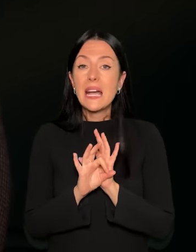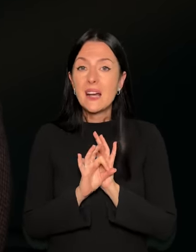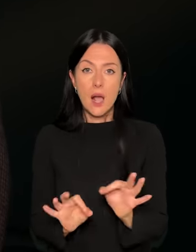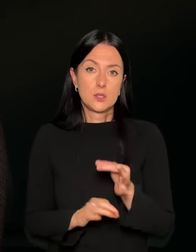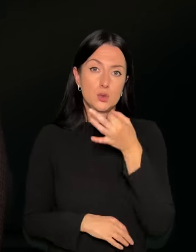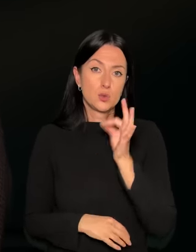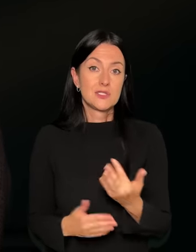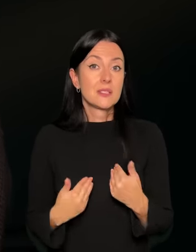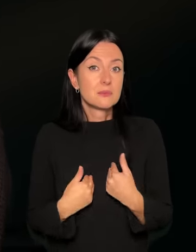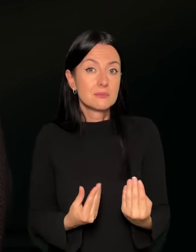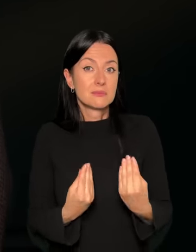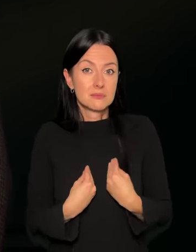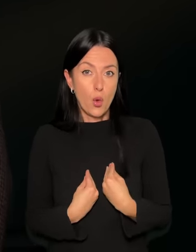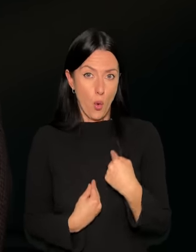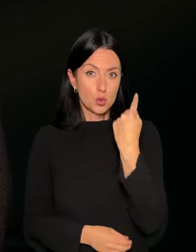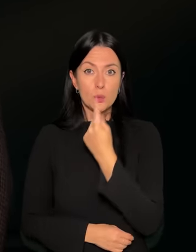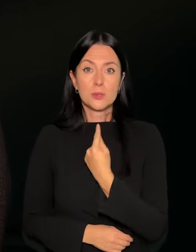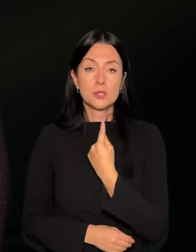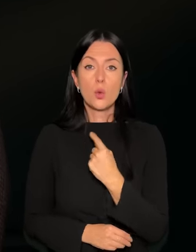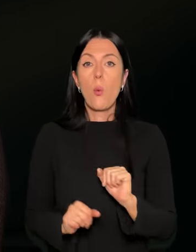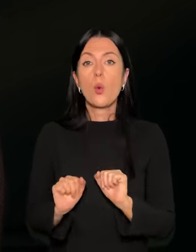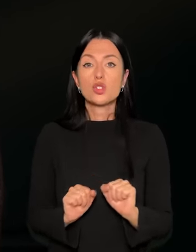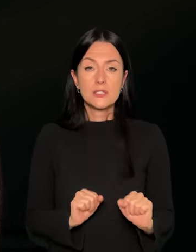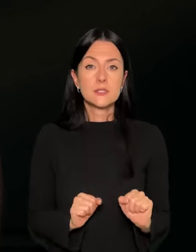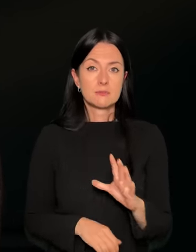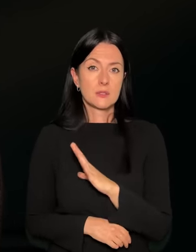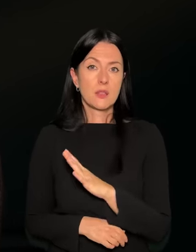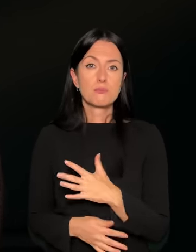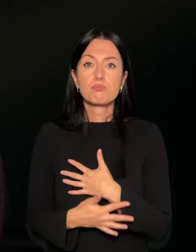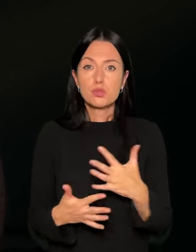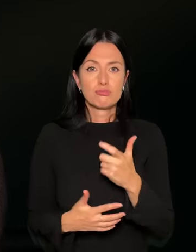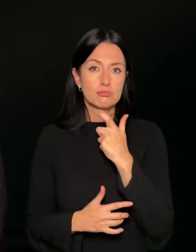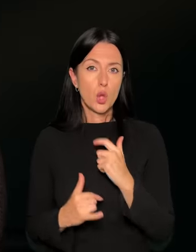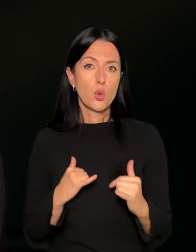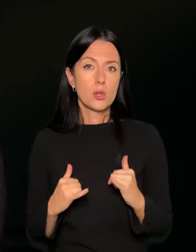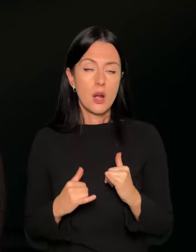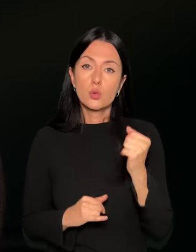that personally allowed me to become more tolerant and understanding.